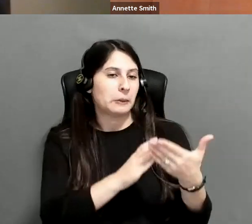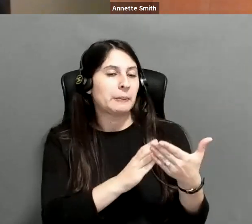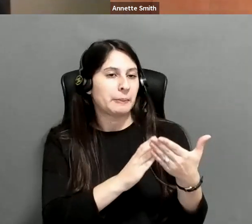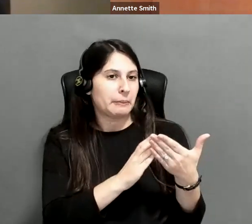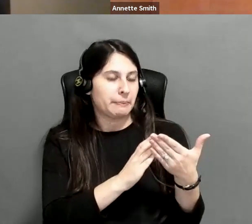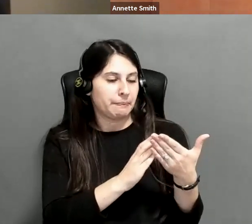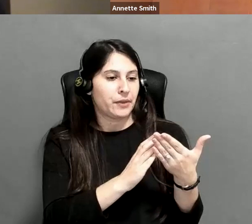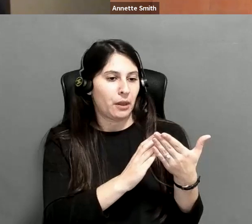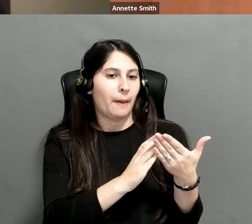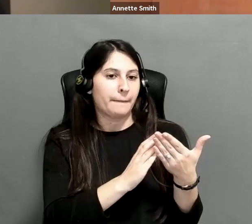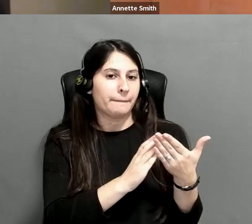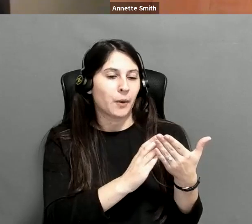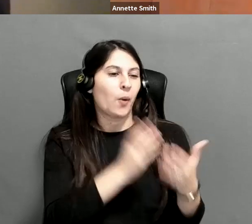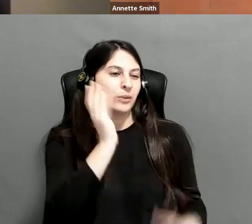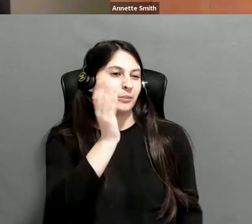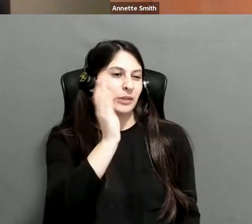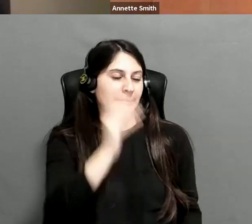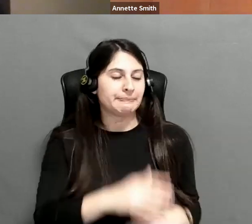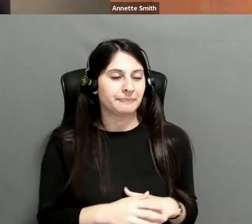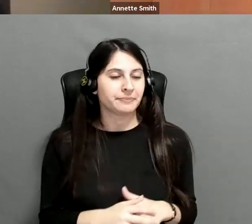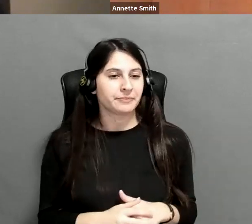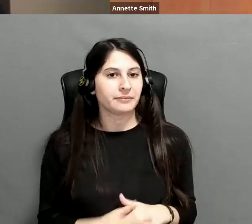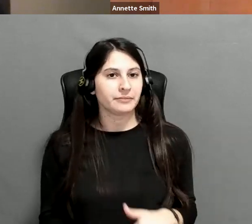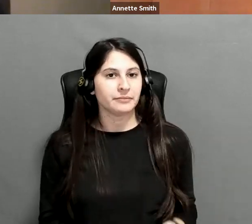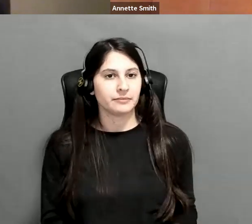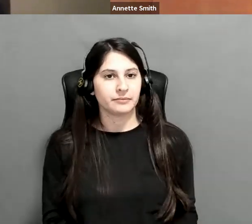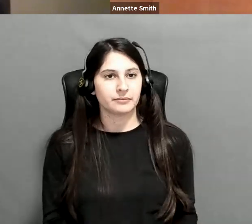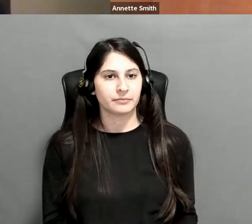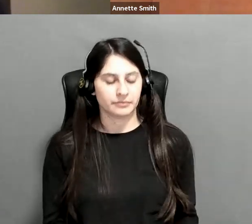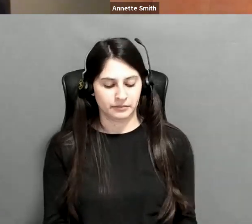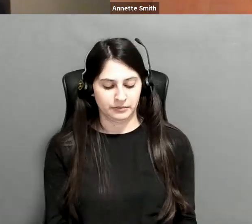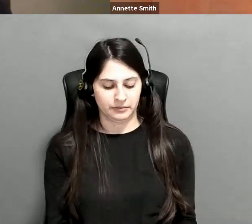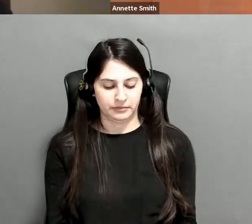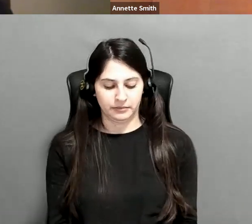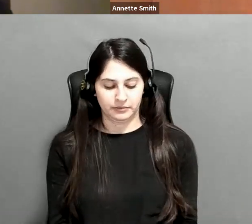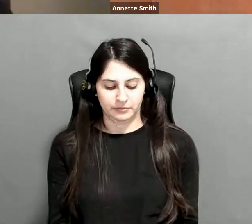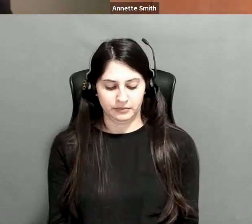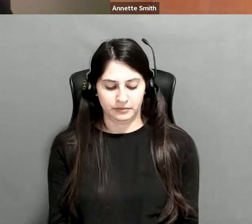me, because I think I missed out on